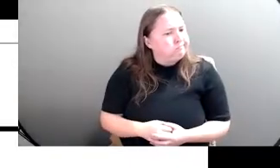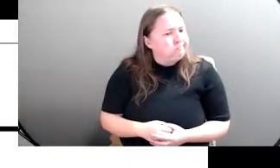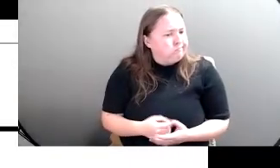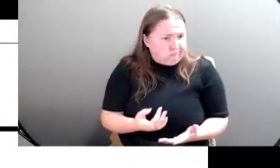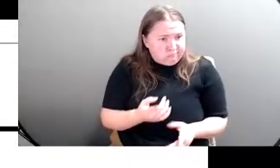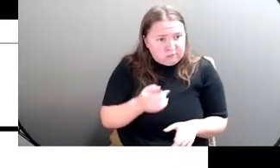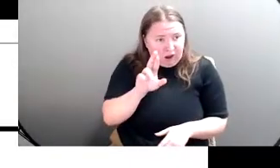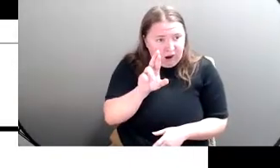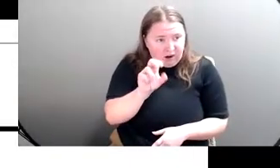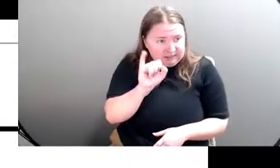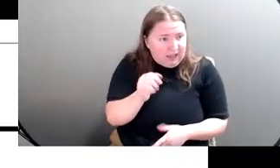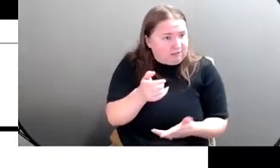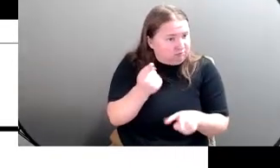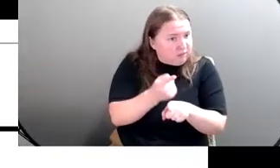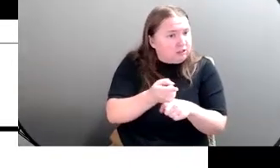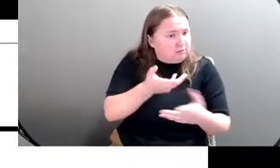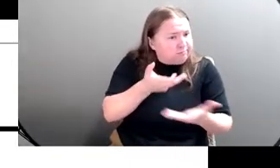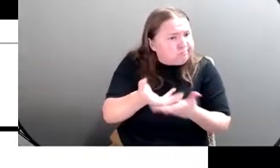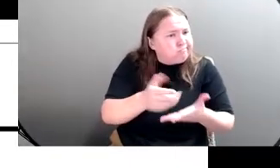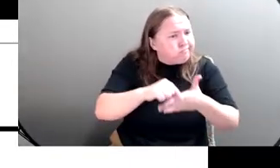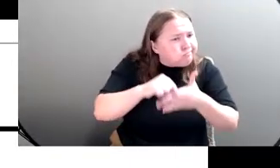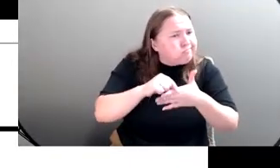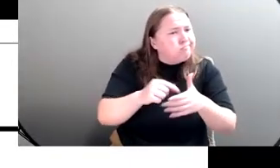regular, meaningful interactions between you and the students.